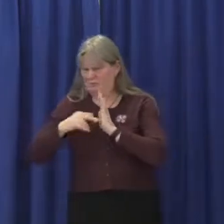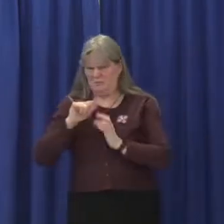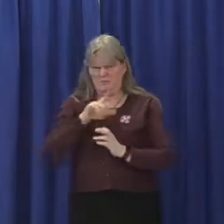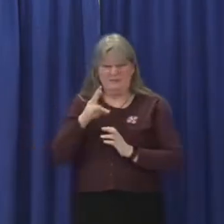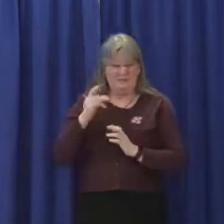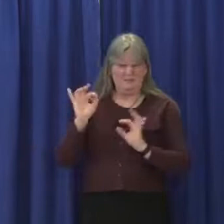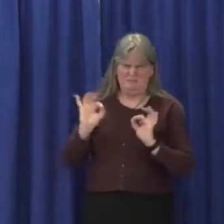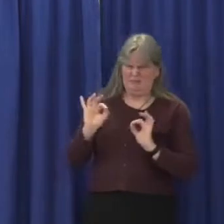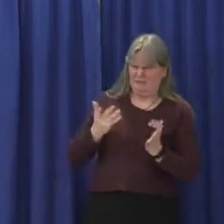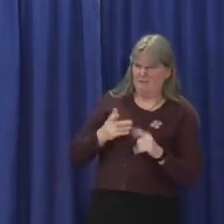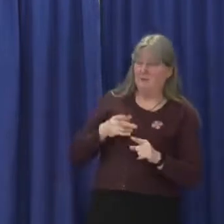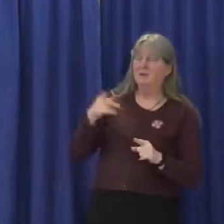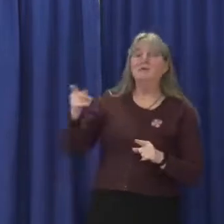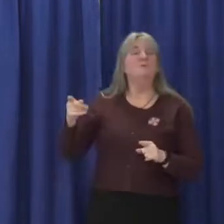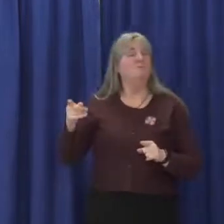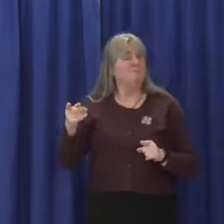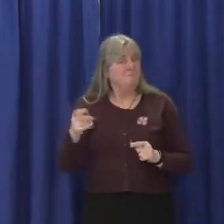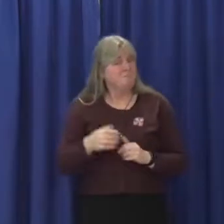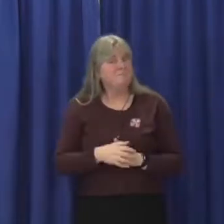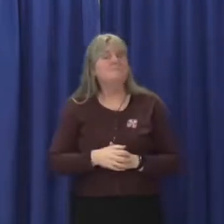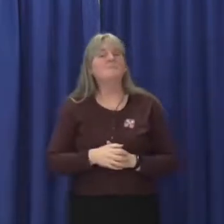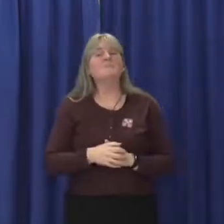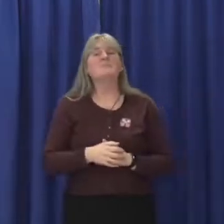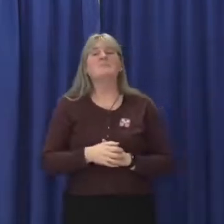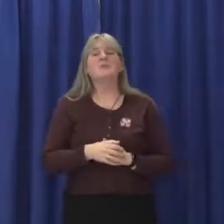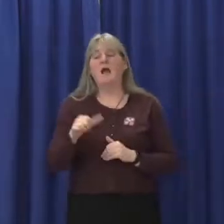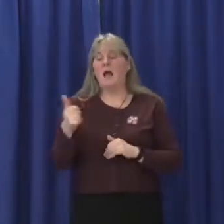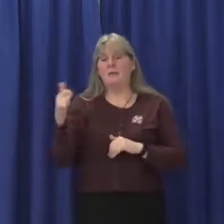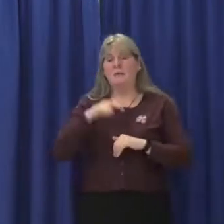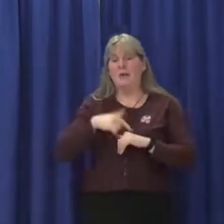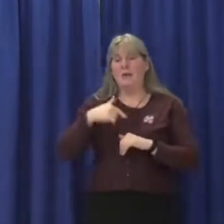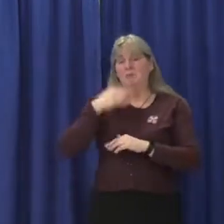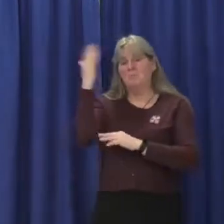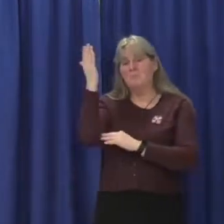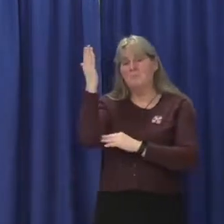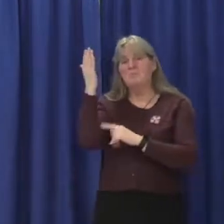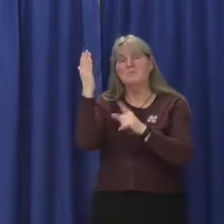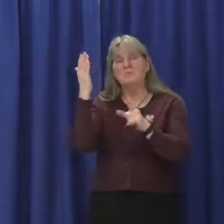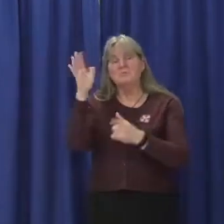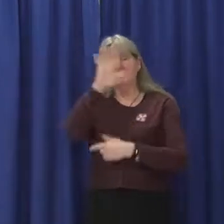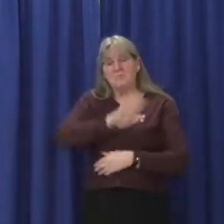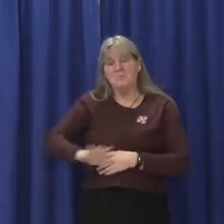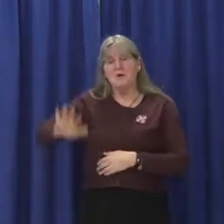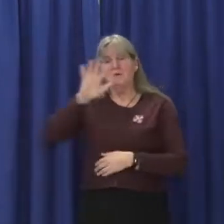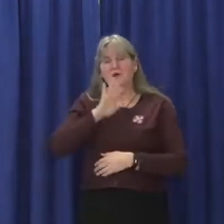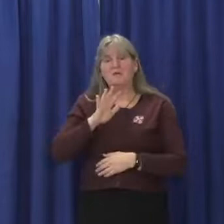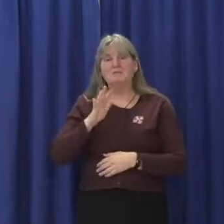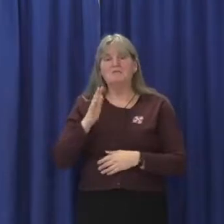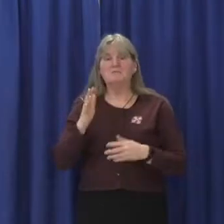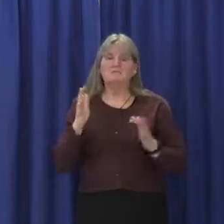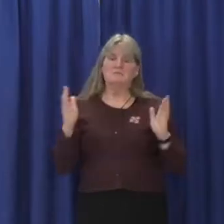Yeah, thanks John. My comments last time we spoke is around the difference between an active case count